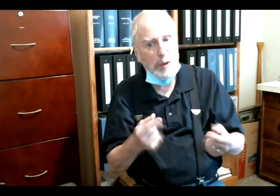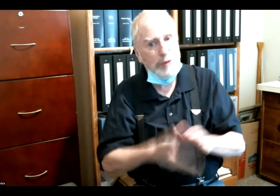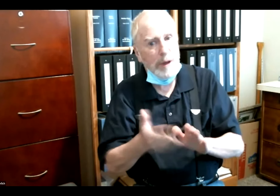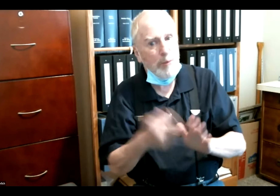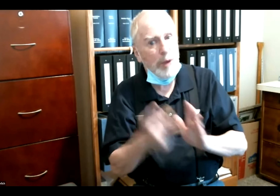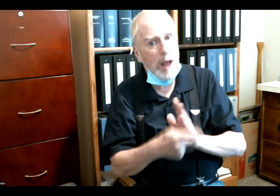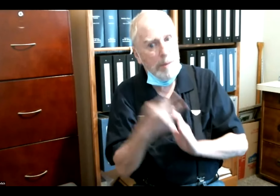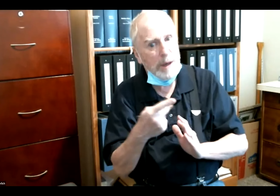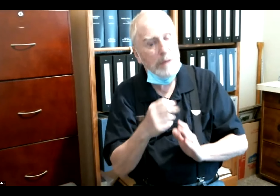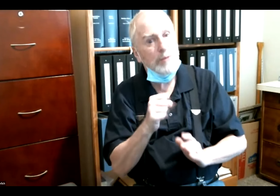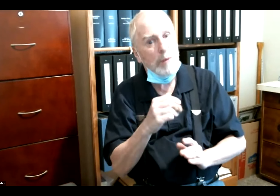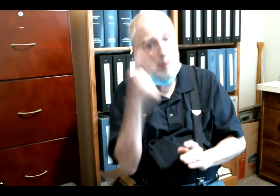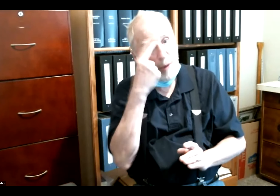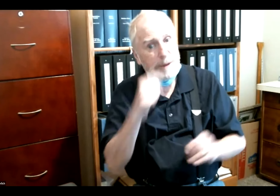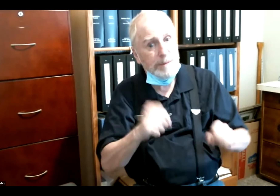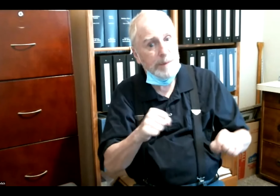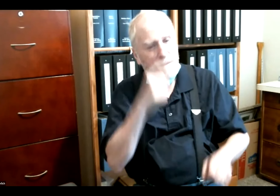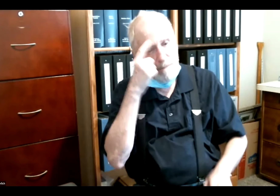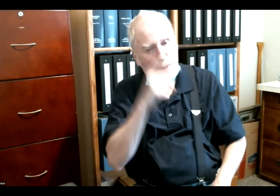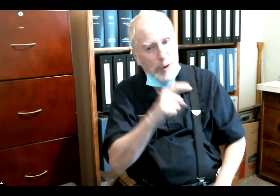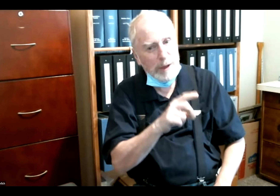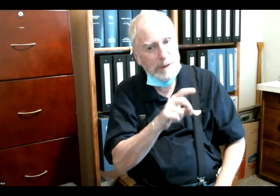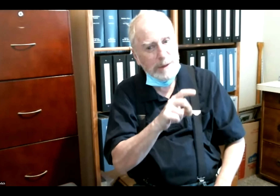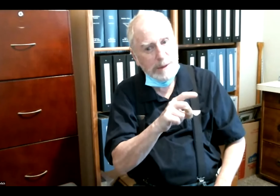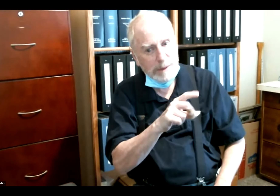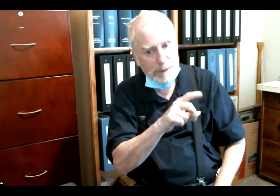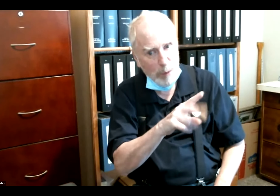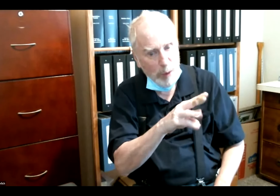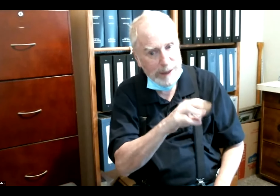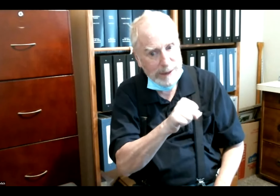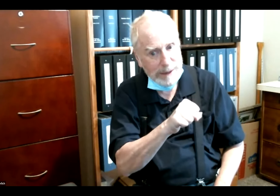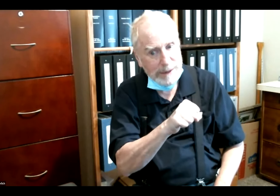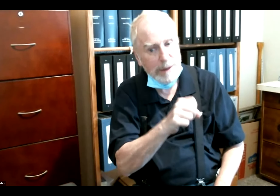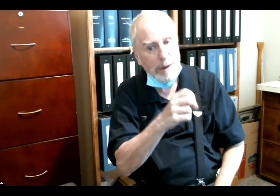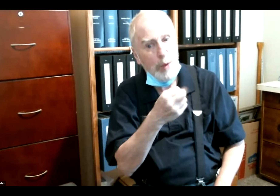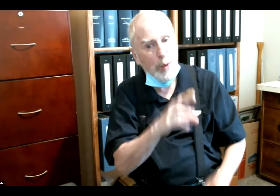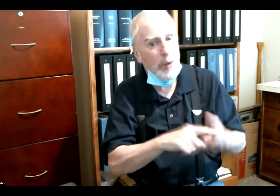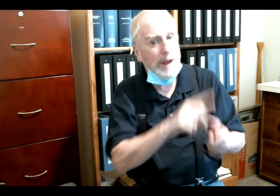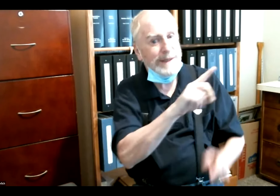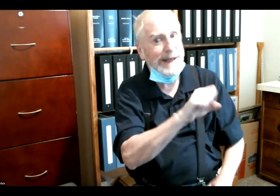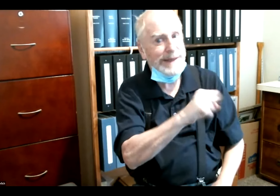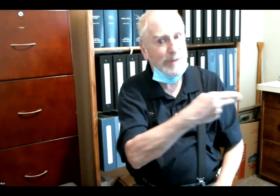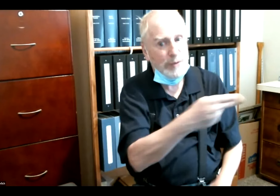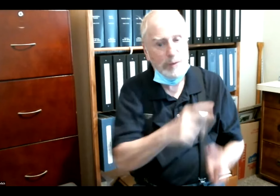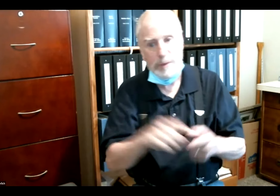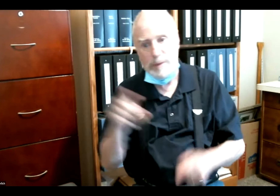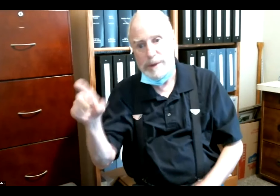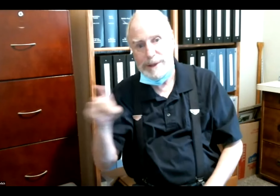we can maybe bring some of that model back to run our programs here in Utah. I don't